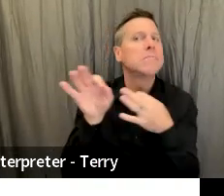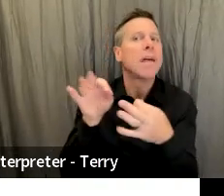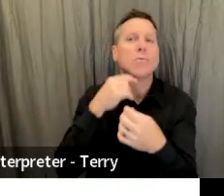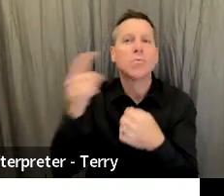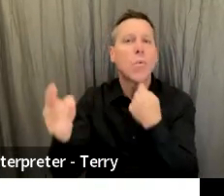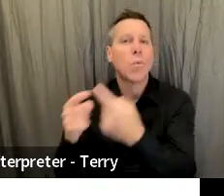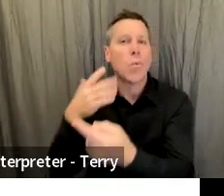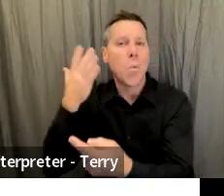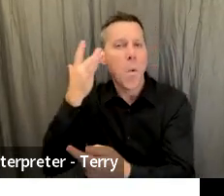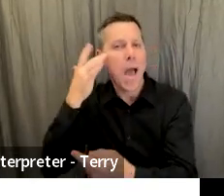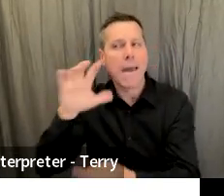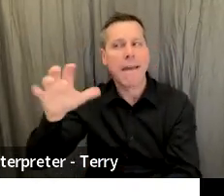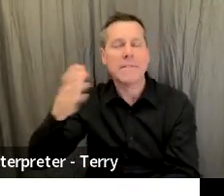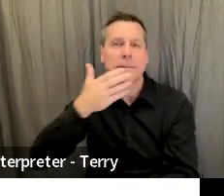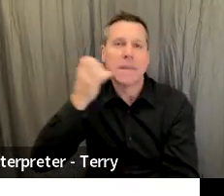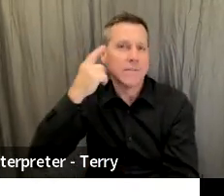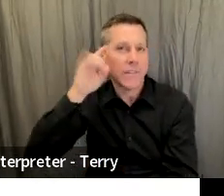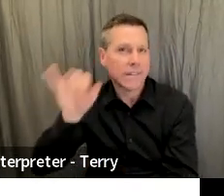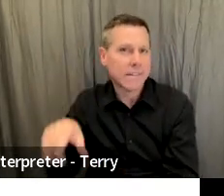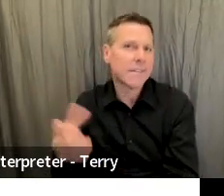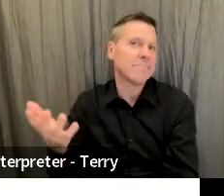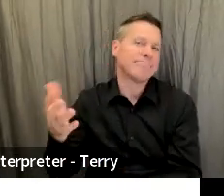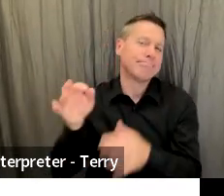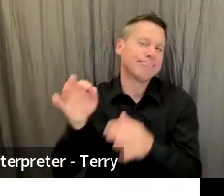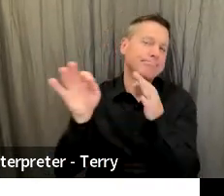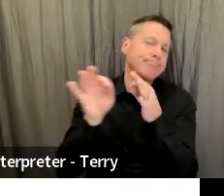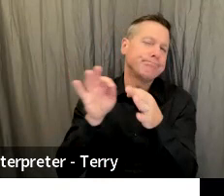is the best place to, to, to house this kind of material.